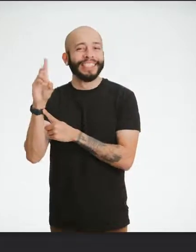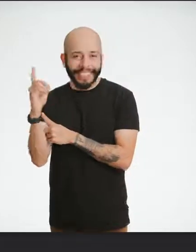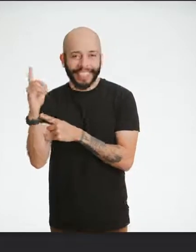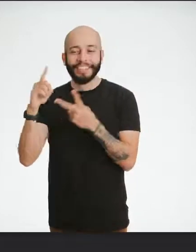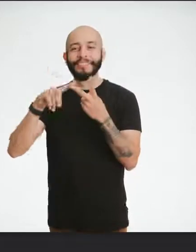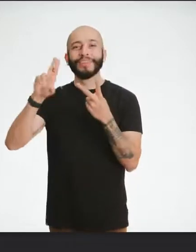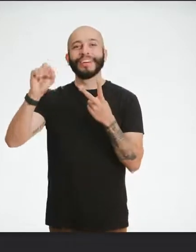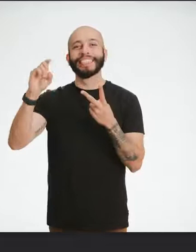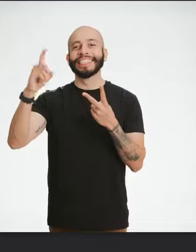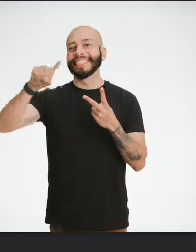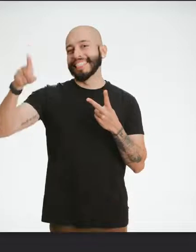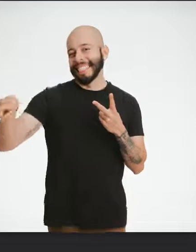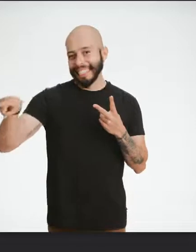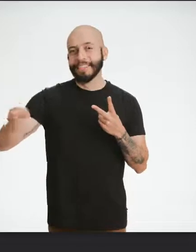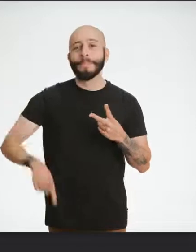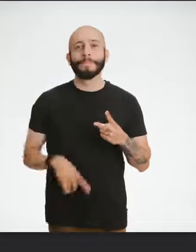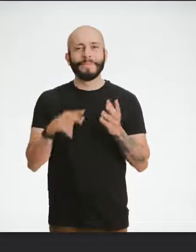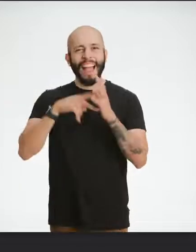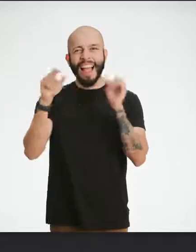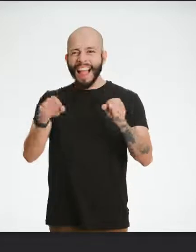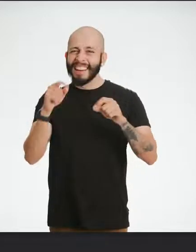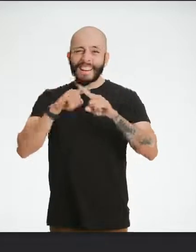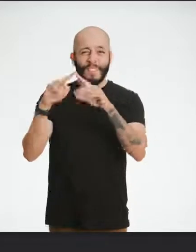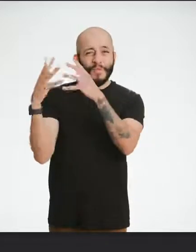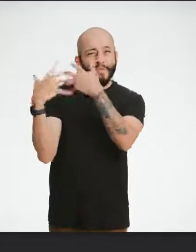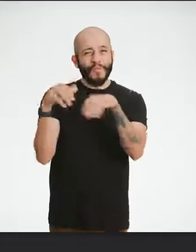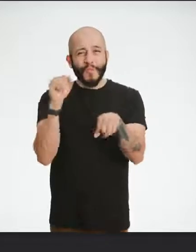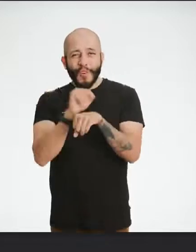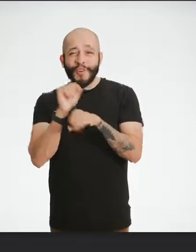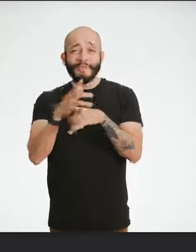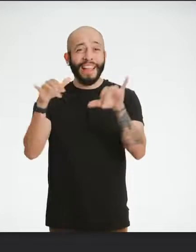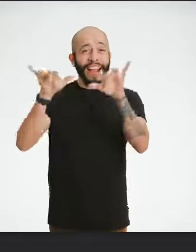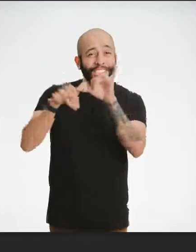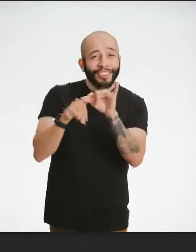So you can create a variety of workflows and experiences, from architecture and design,